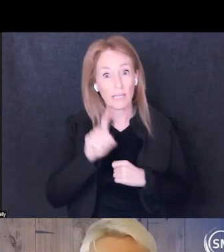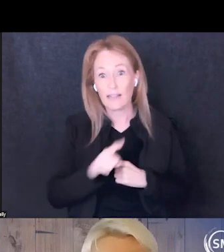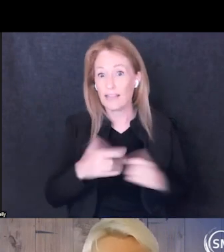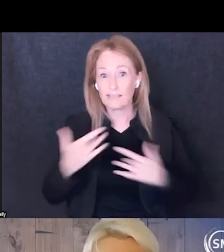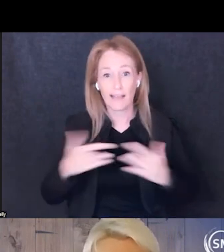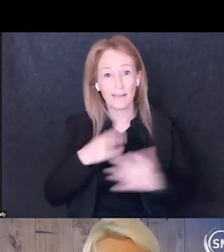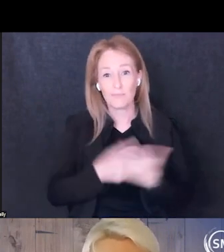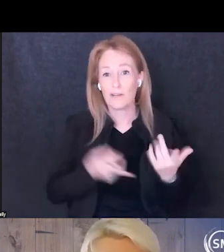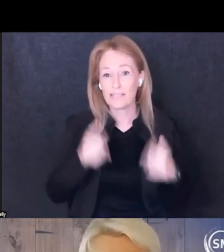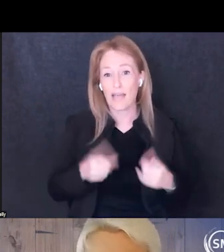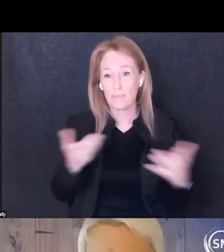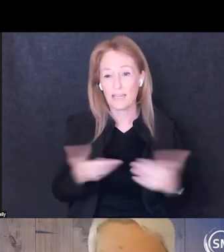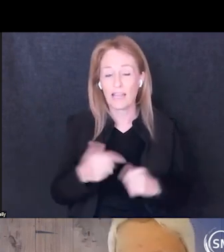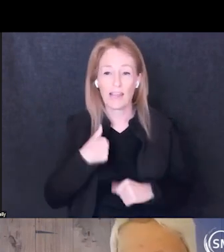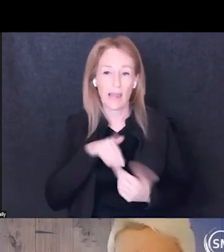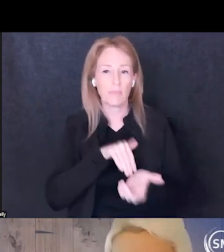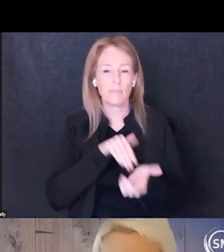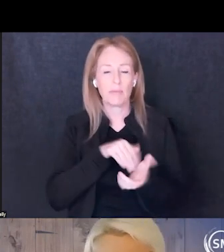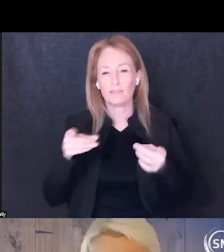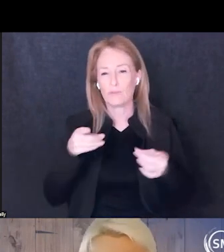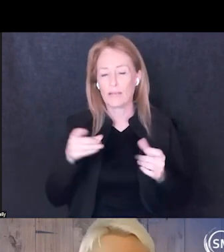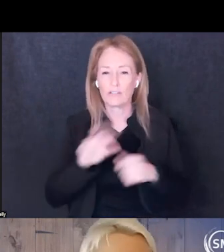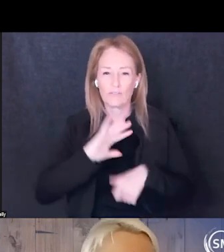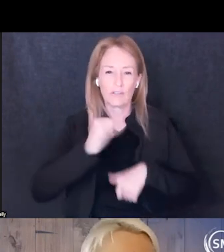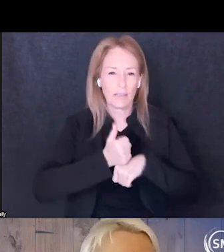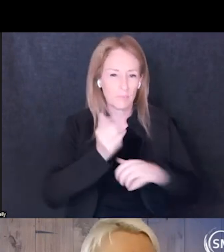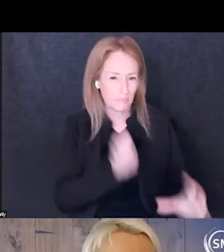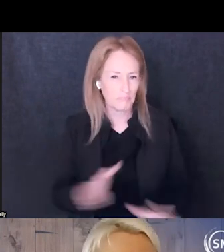THE MEDICAL DIRECTOR OF THE IMPLEMENTATION ON THIS PROCESS.